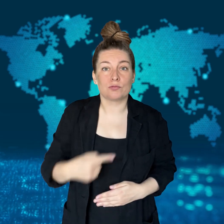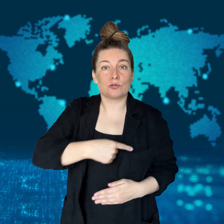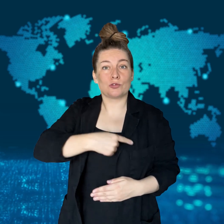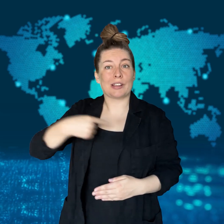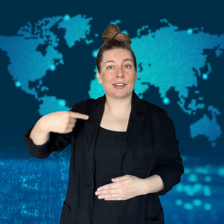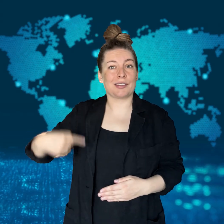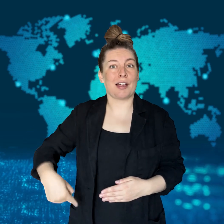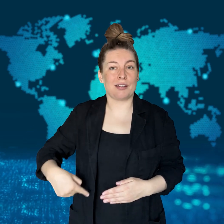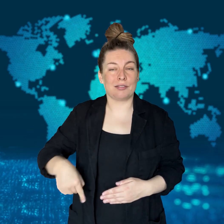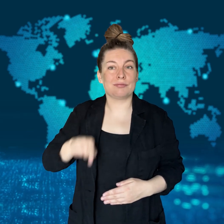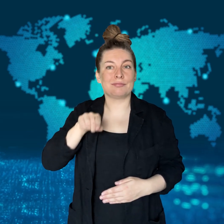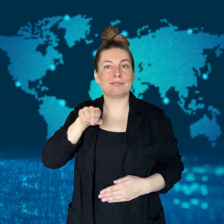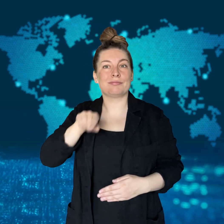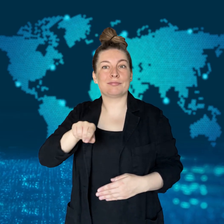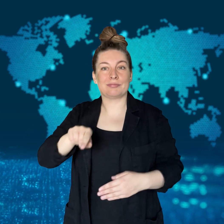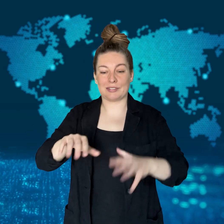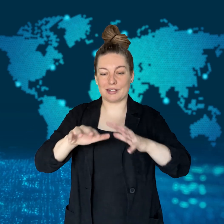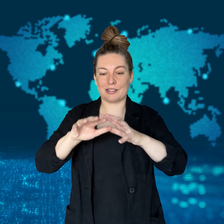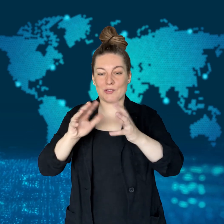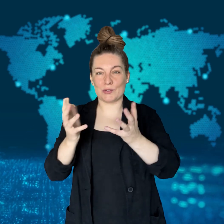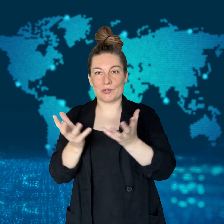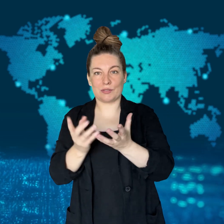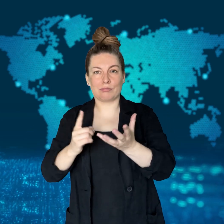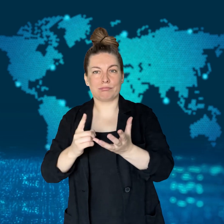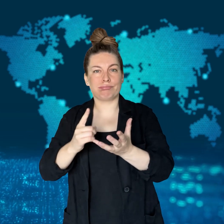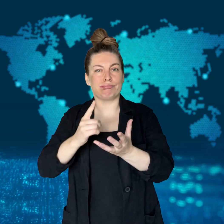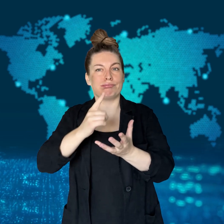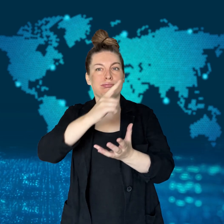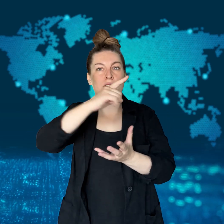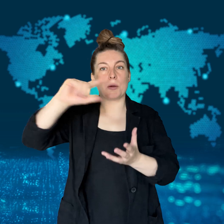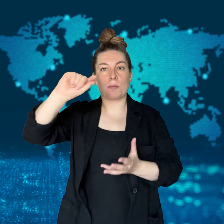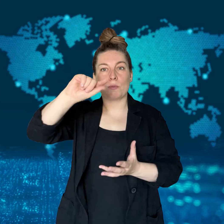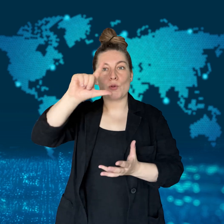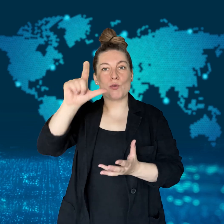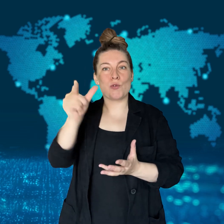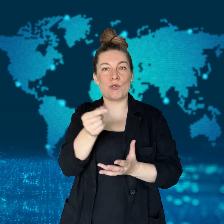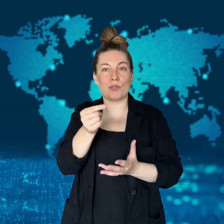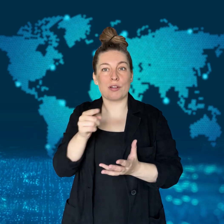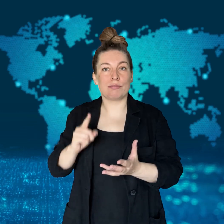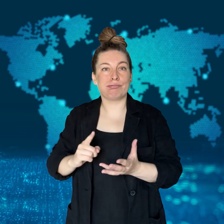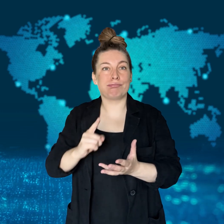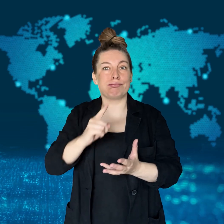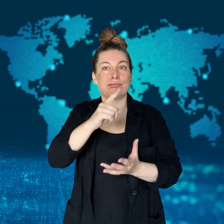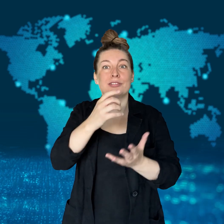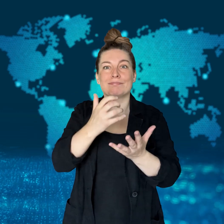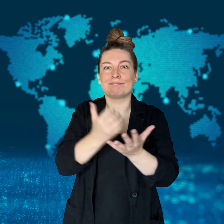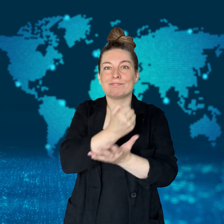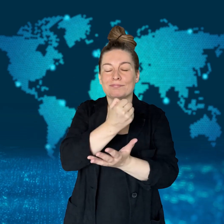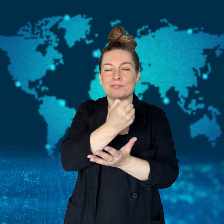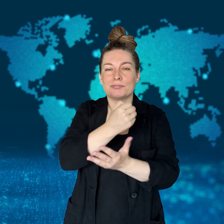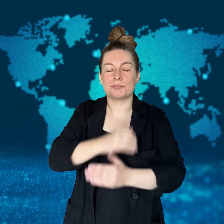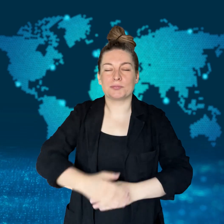Spacecraft lands on dark side of Moon